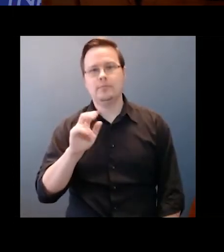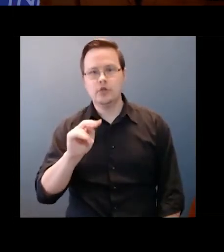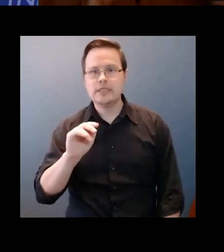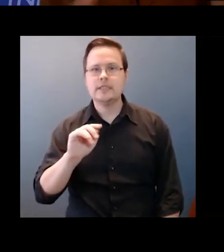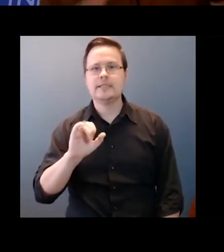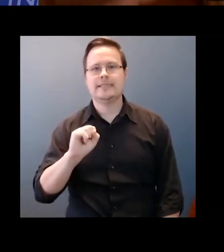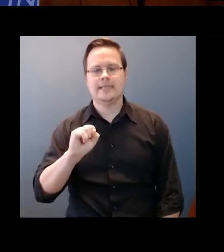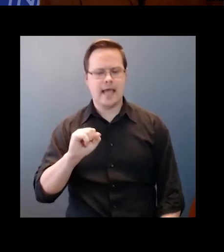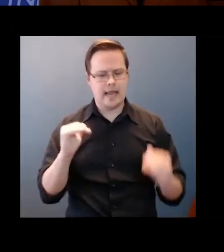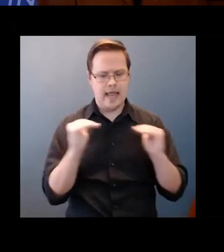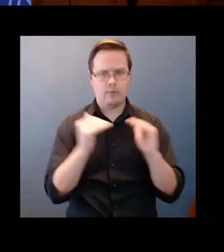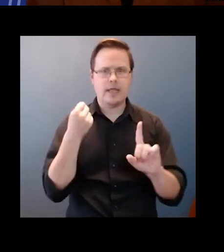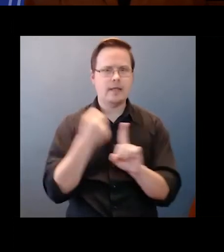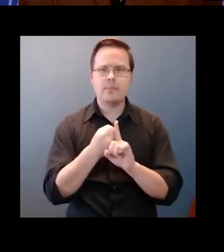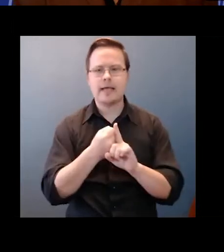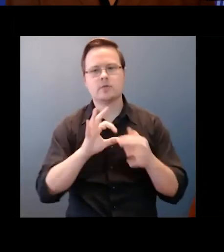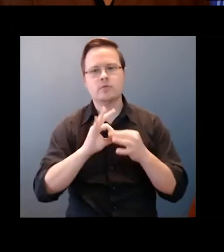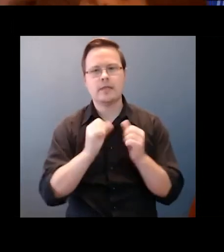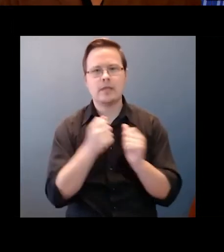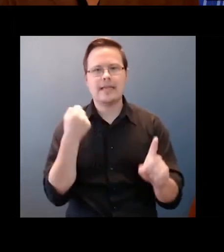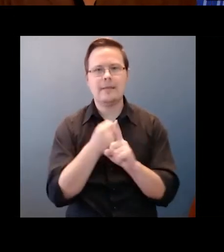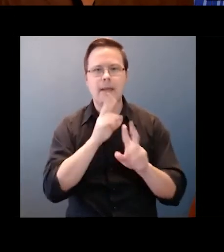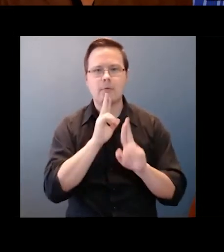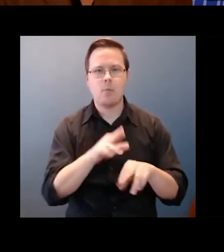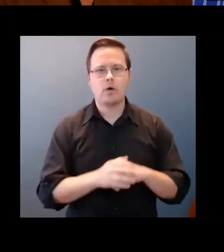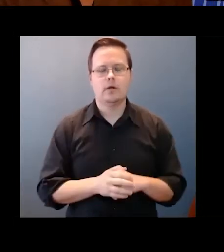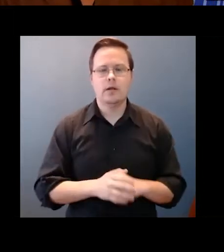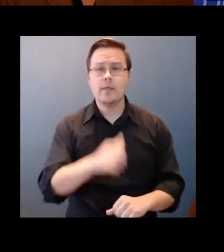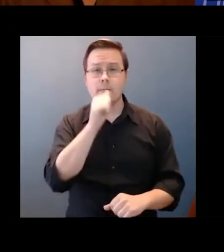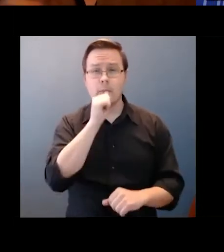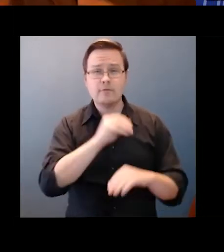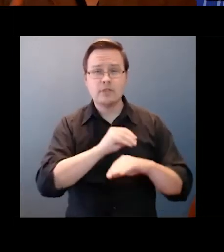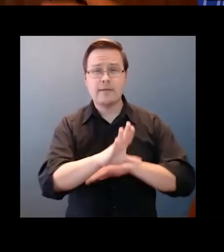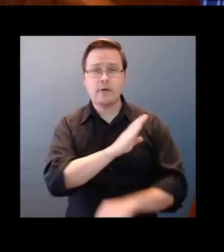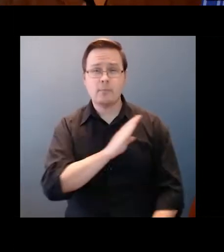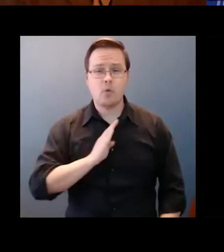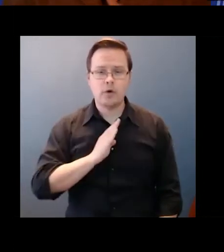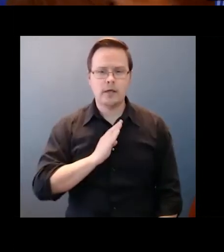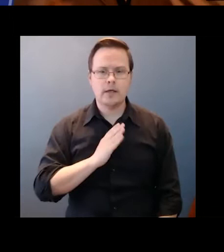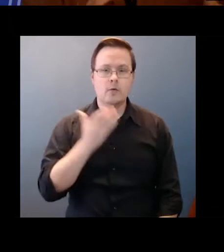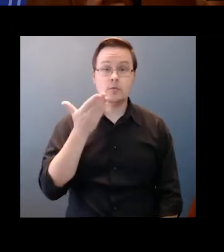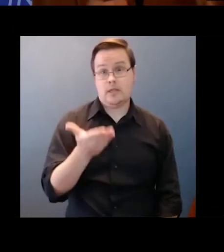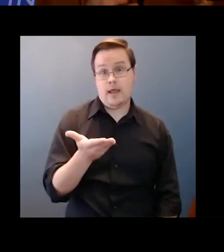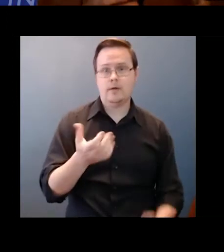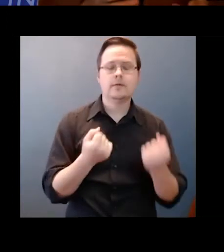in the form of impact report. The privacy advisory board was there to support the work of city council